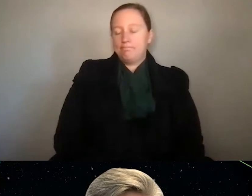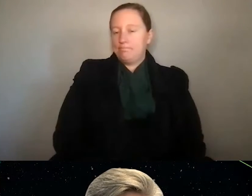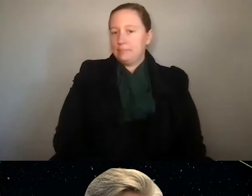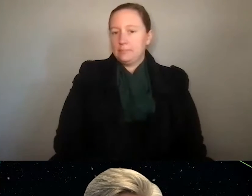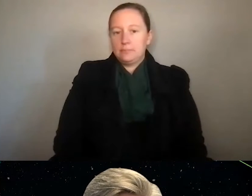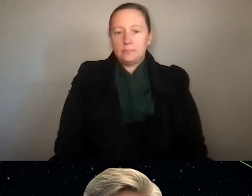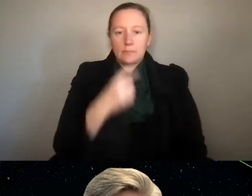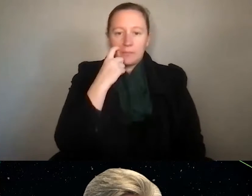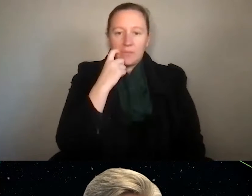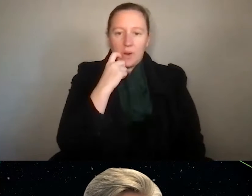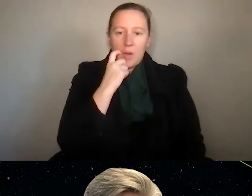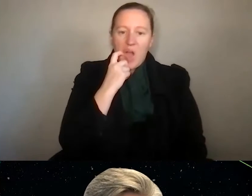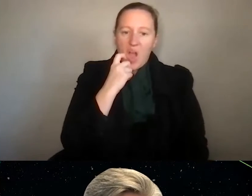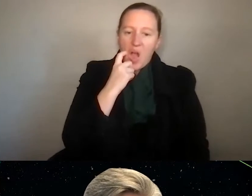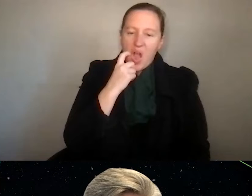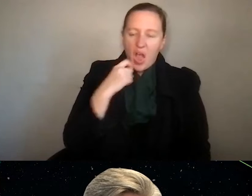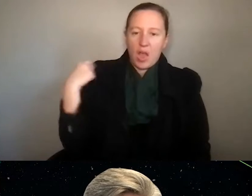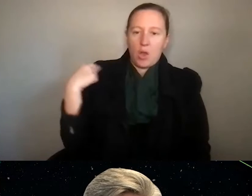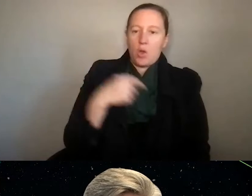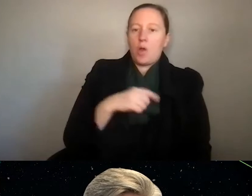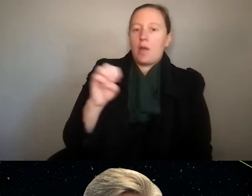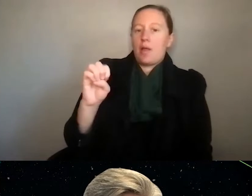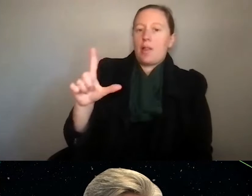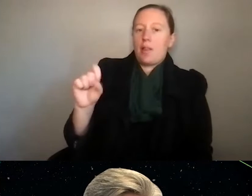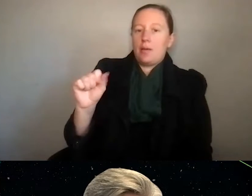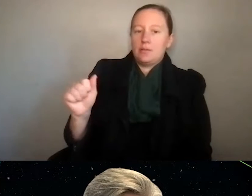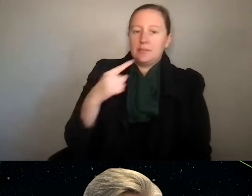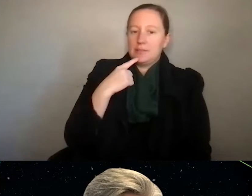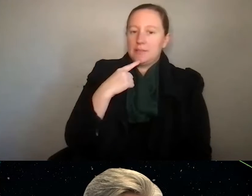Elsa Gonzalez: We recommend, as Leroy mentioned,